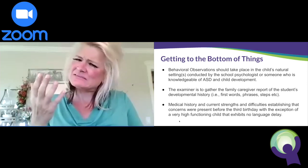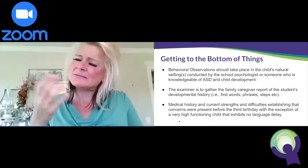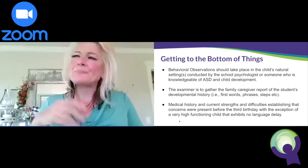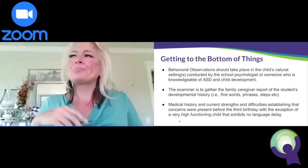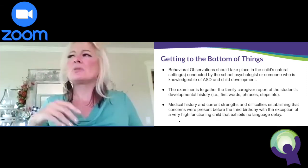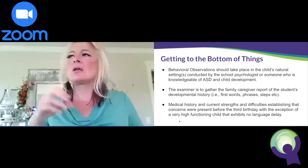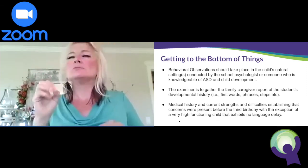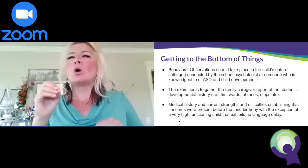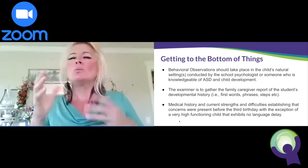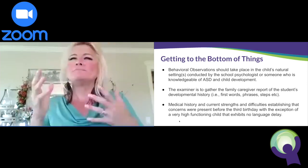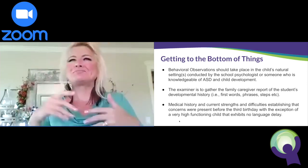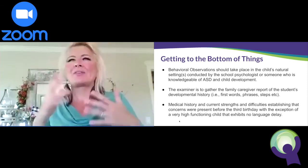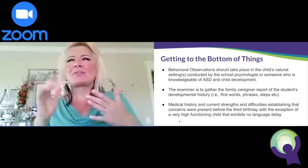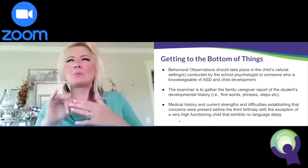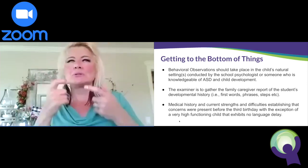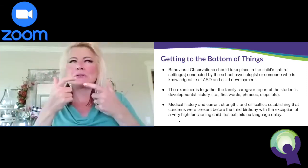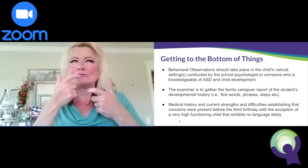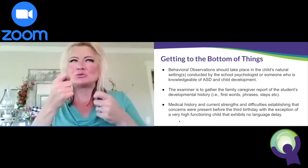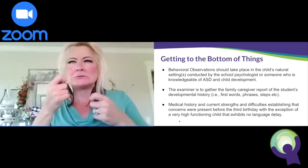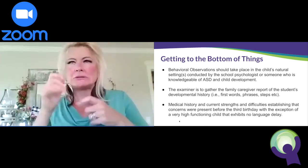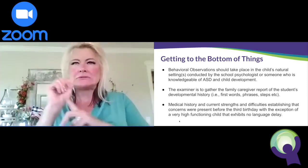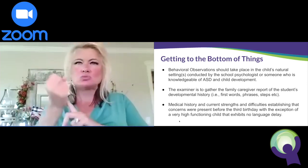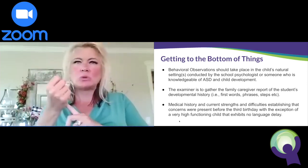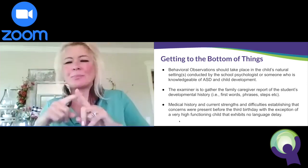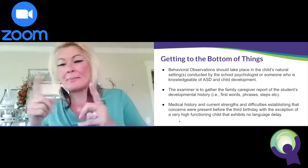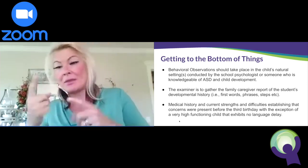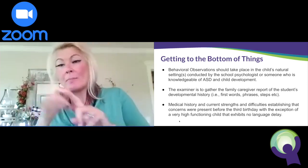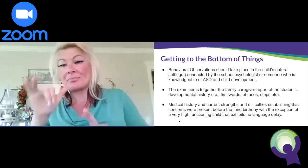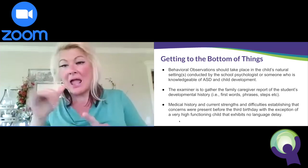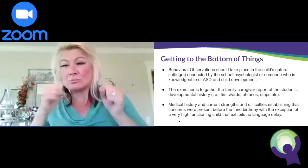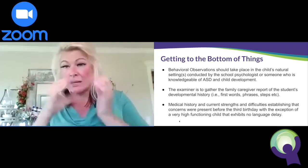with that. Deaf kids are not like our hearing kids,